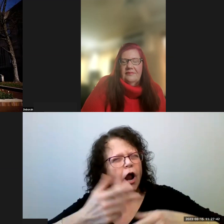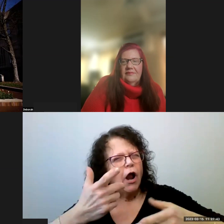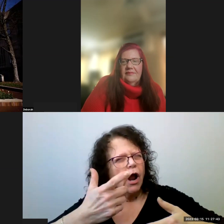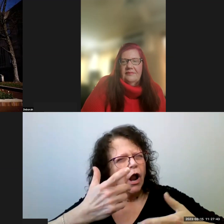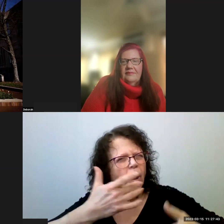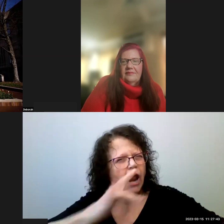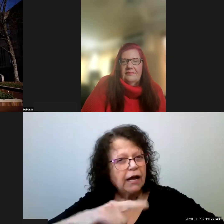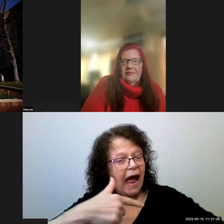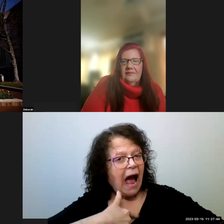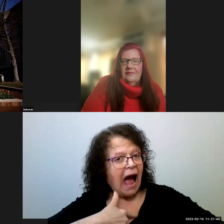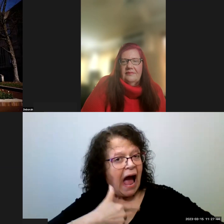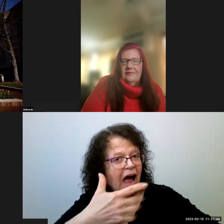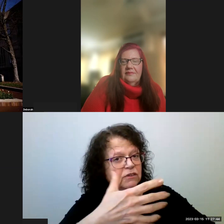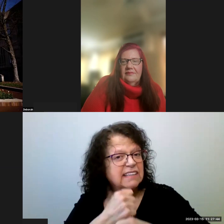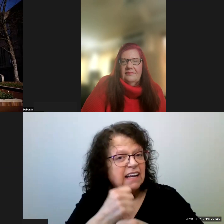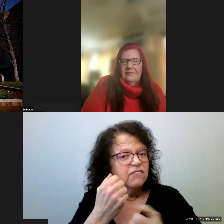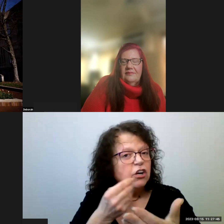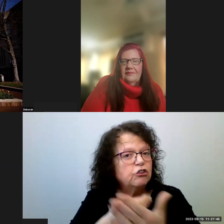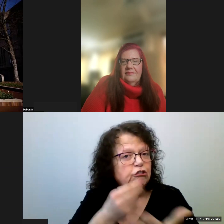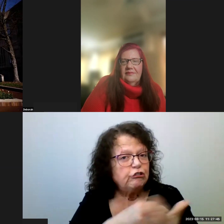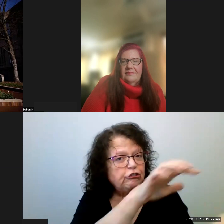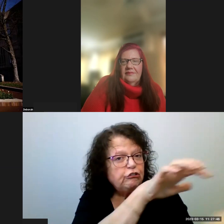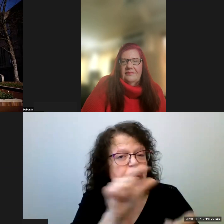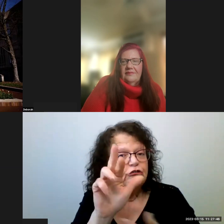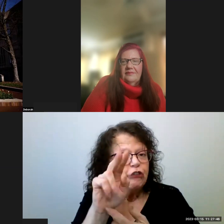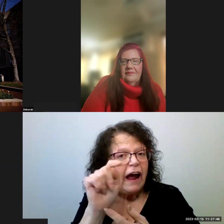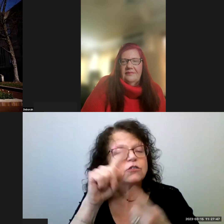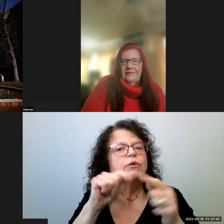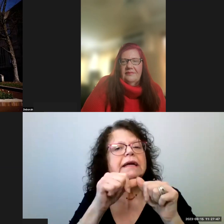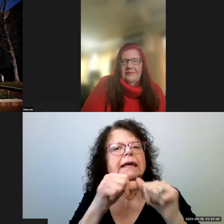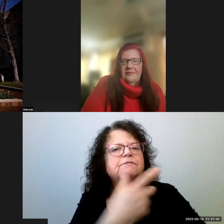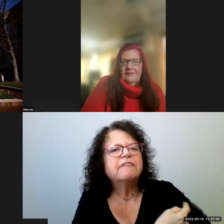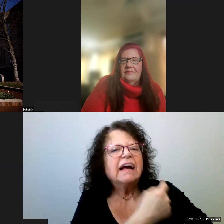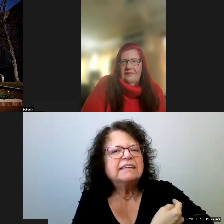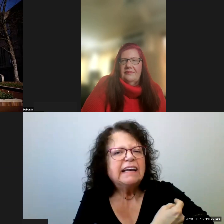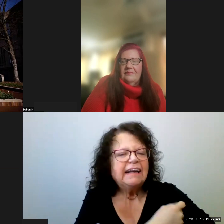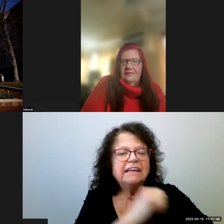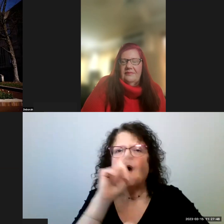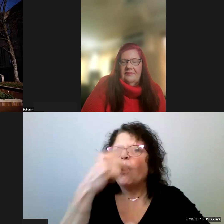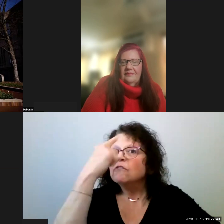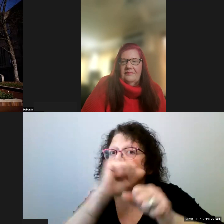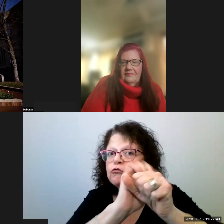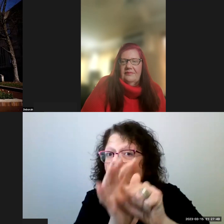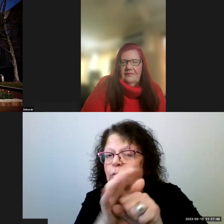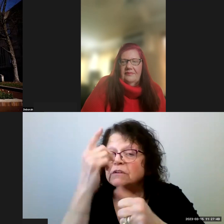keep vaccinated. But it's not just for COVID. It's for flu, pneumonia, shingles.